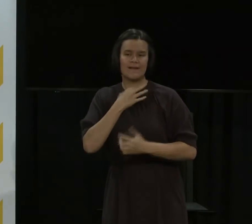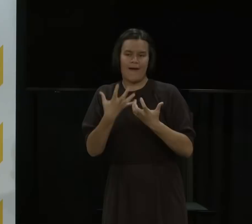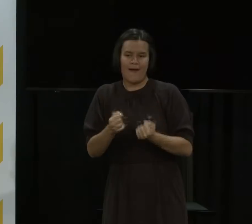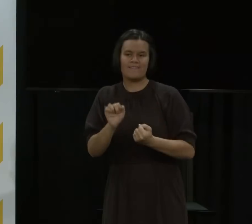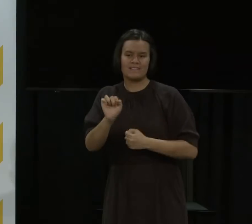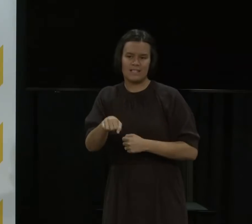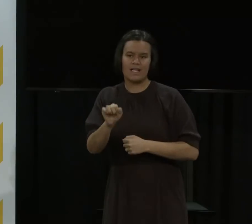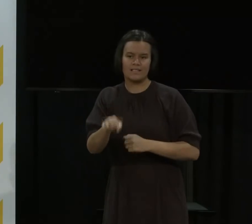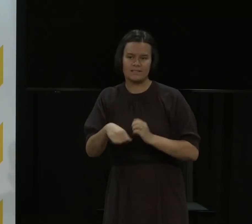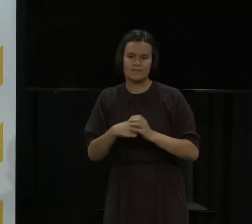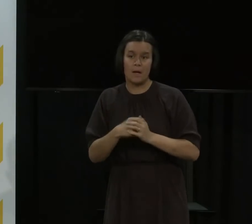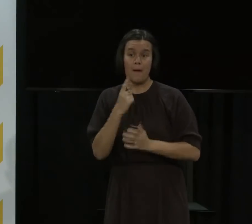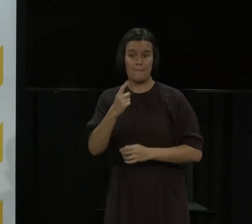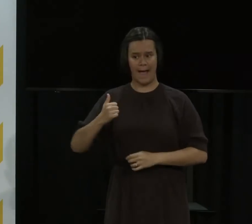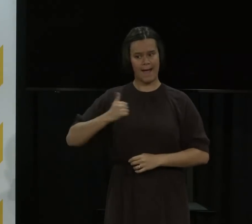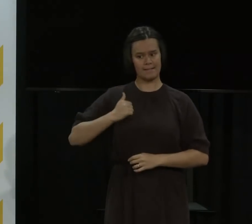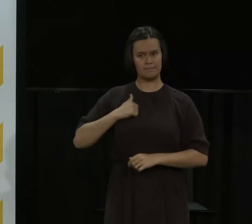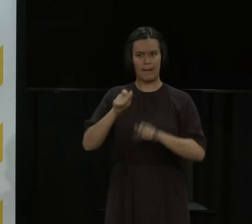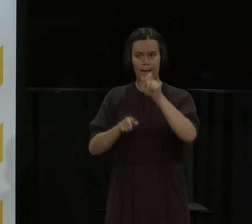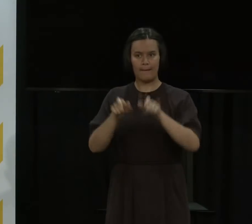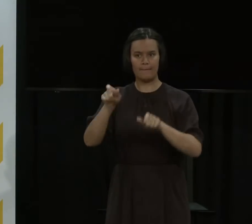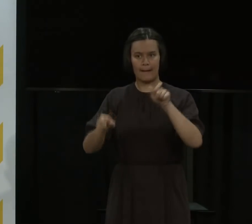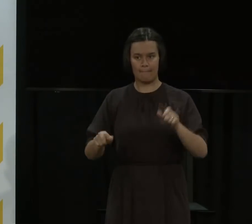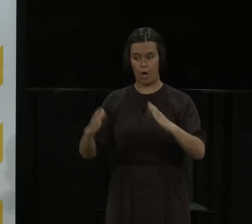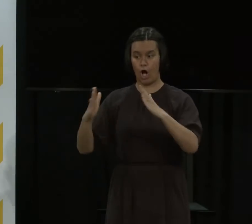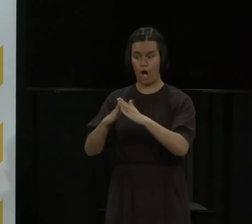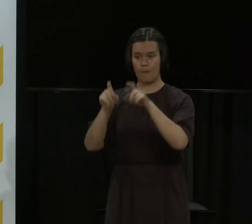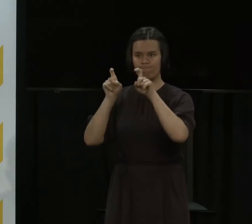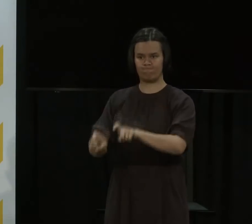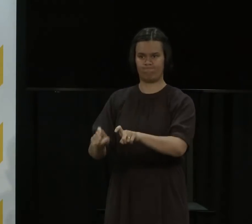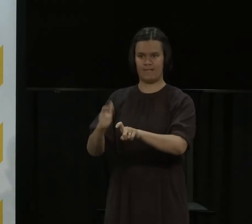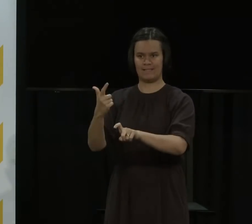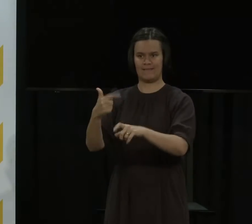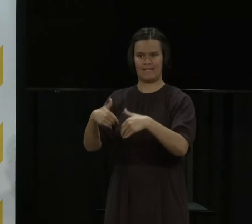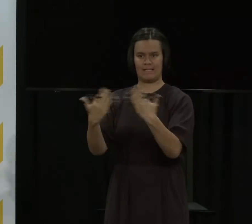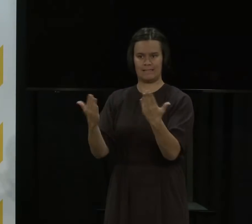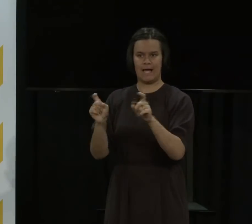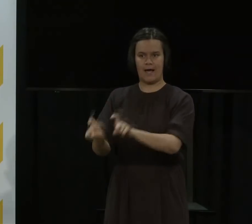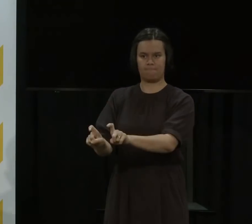we acknowledge we have more risk with more people isolating at home. But yes we expect people to